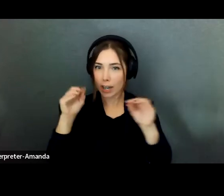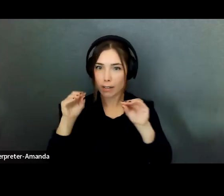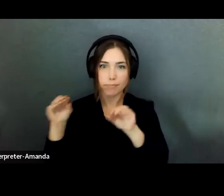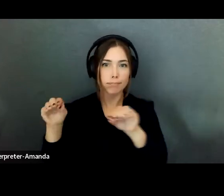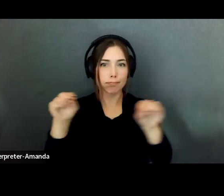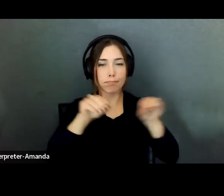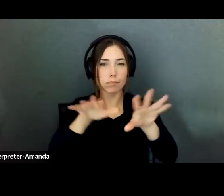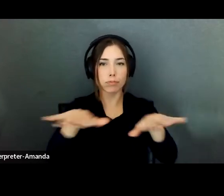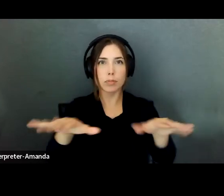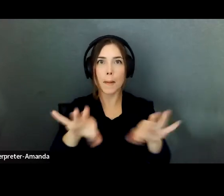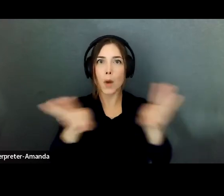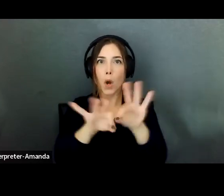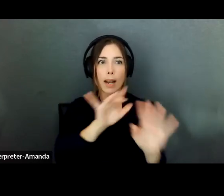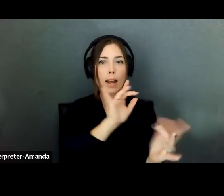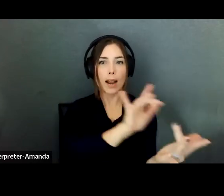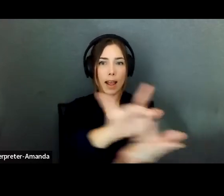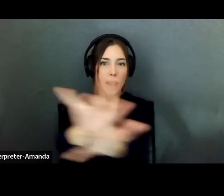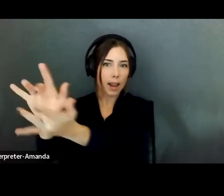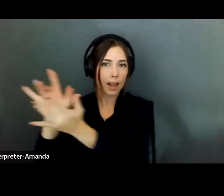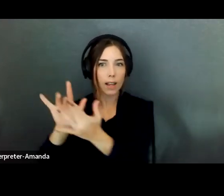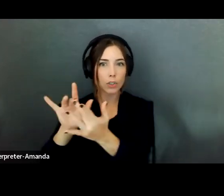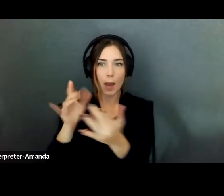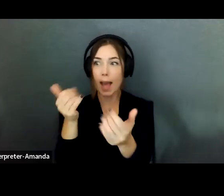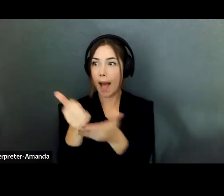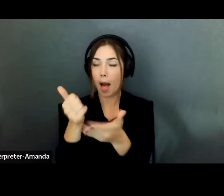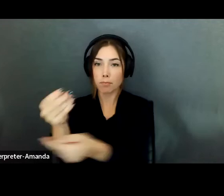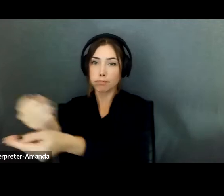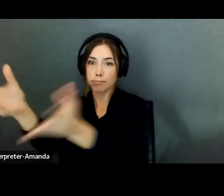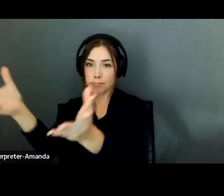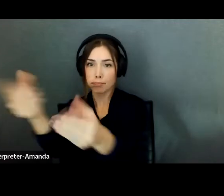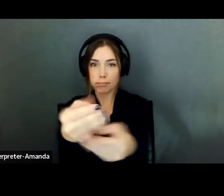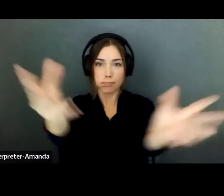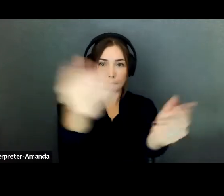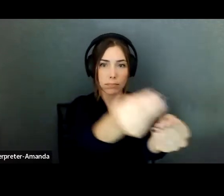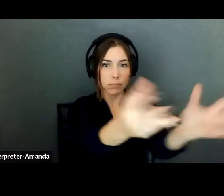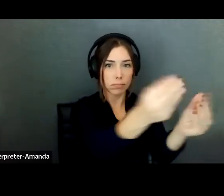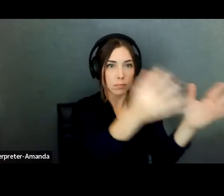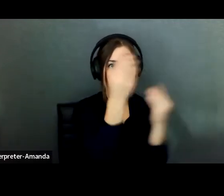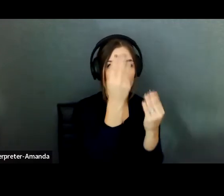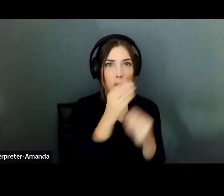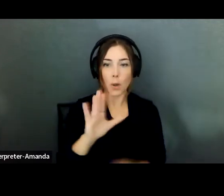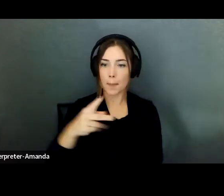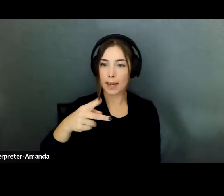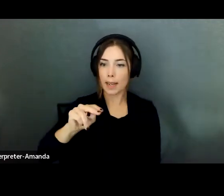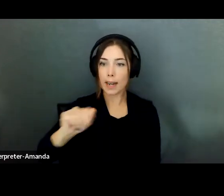So for example, you know your P&As are ones that access in terms monitoring visits to